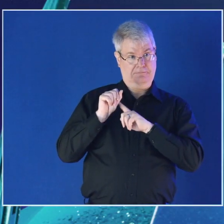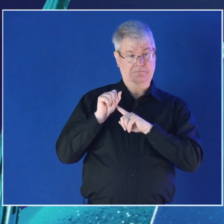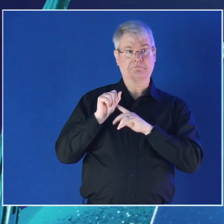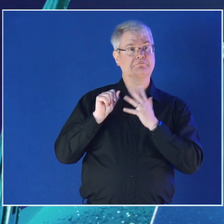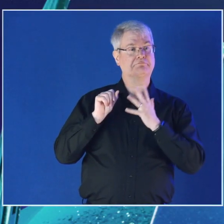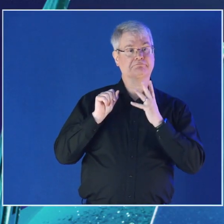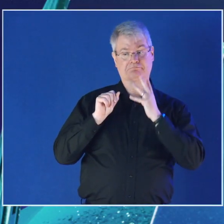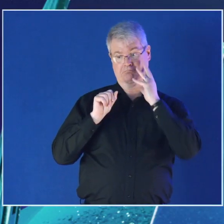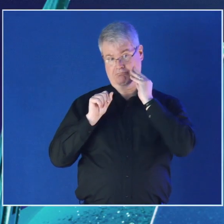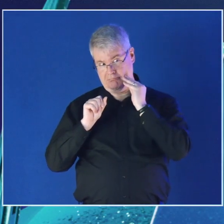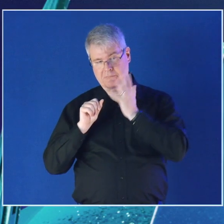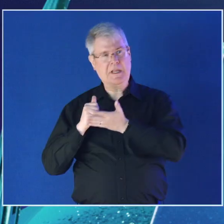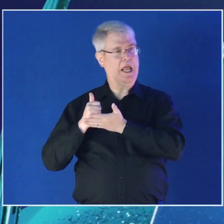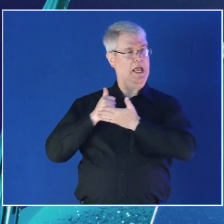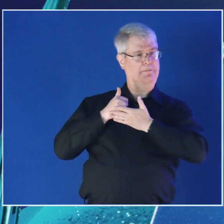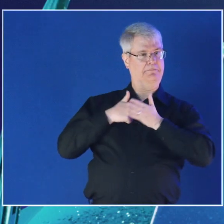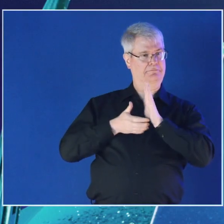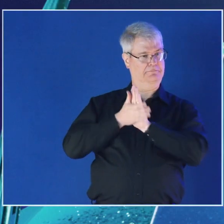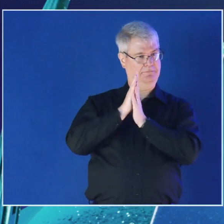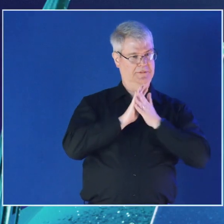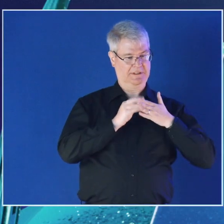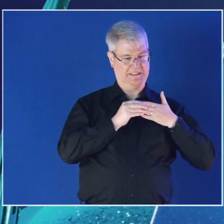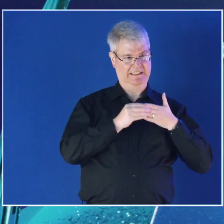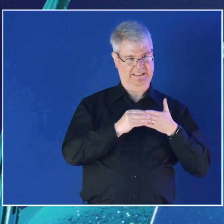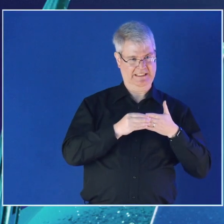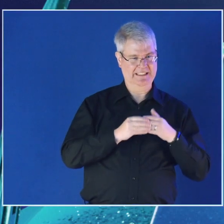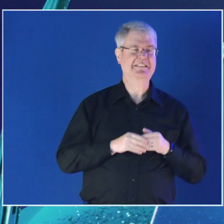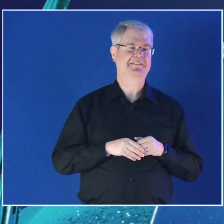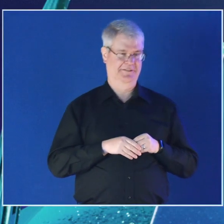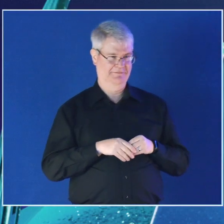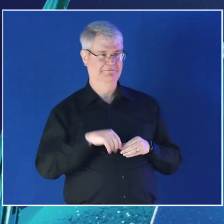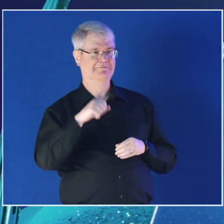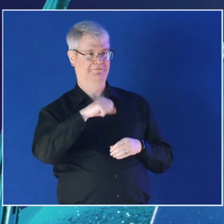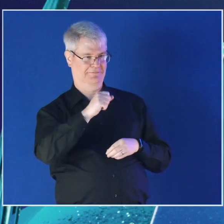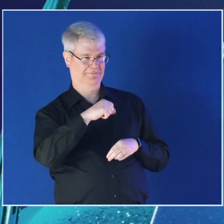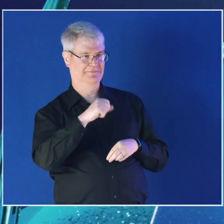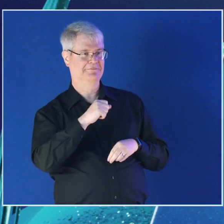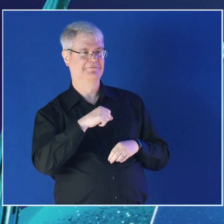I'm really excited about people learning more about Dave's journey. It's been a great friendship.